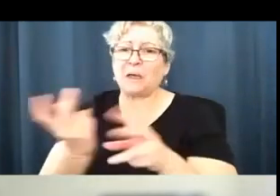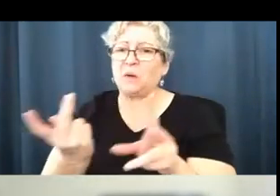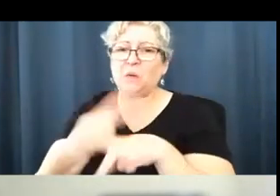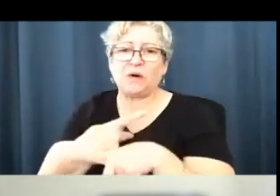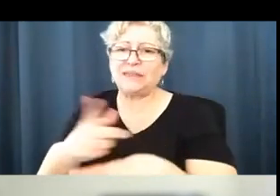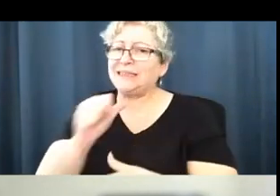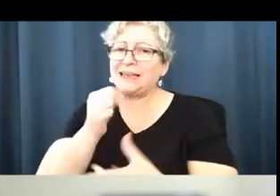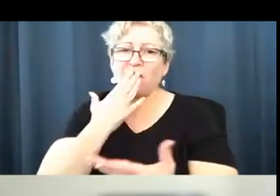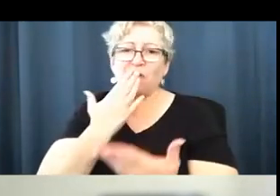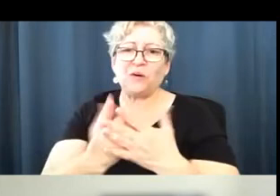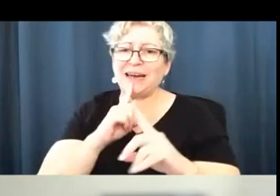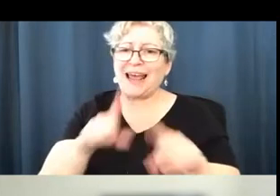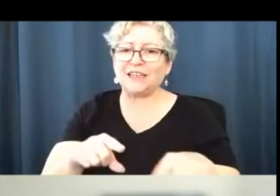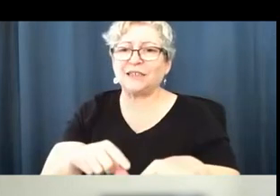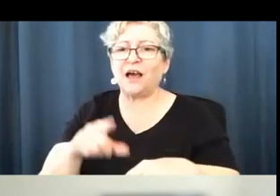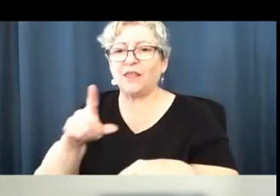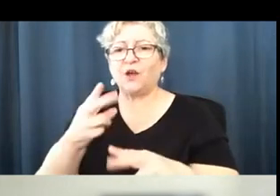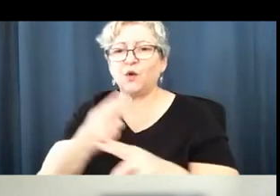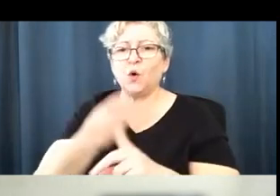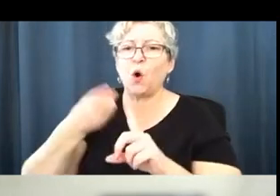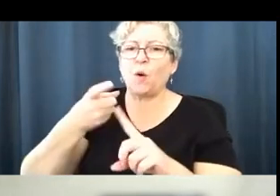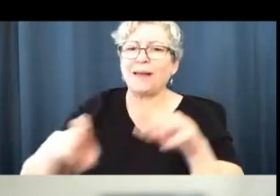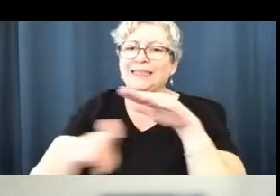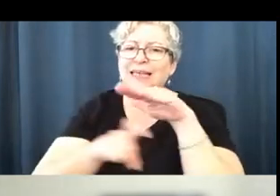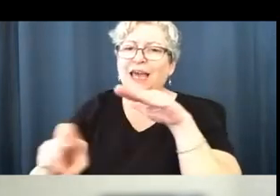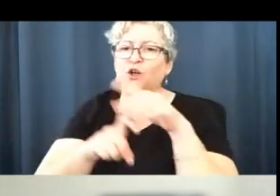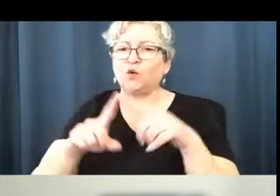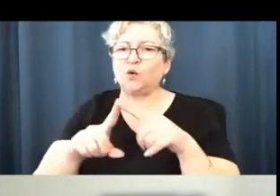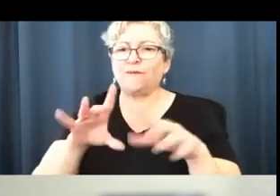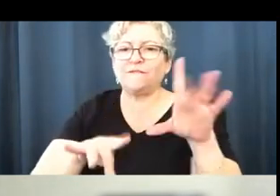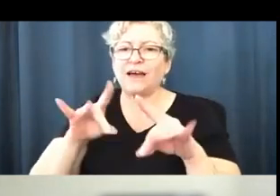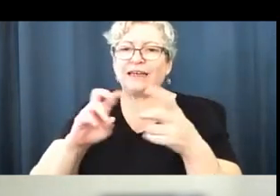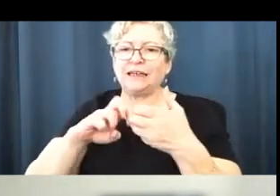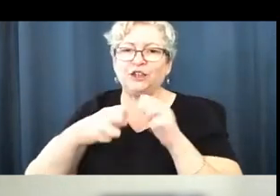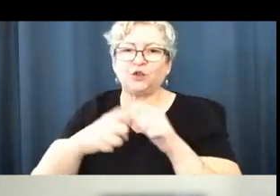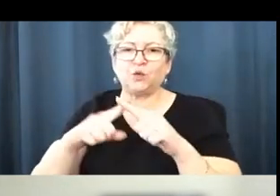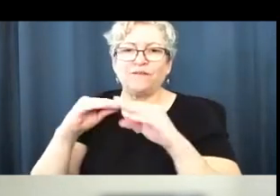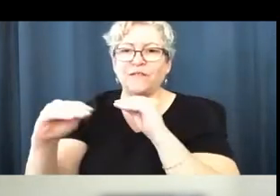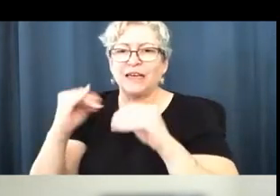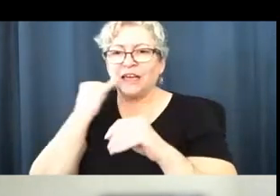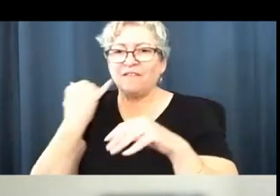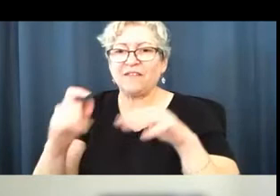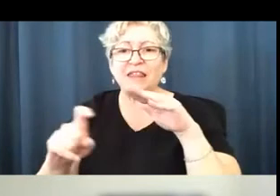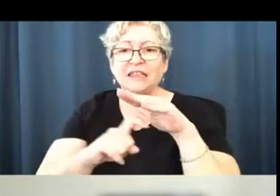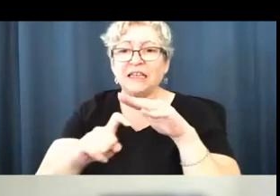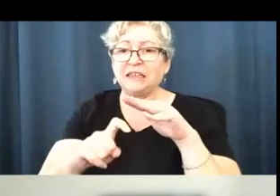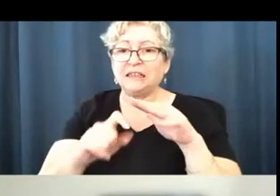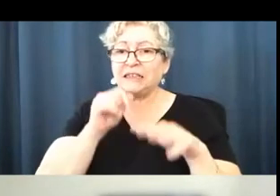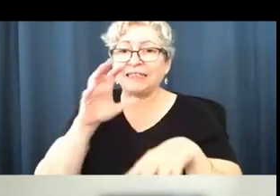And they use the Automatic Scanners to find issues, to fix. So if those scanners are only catching 20, 25%,